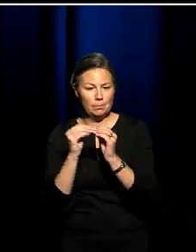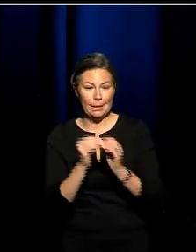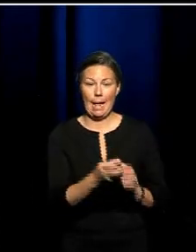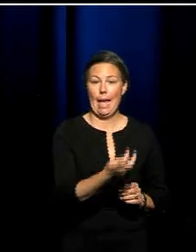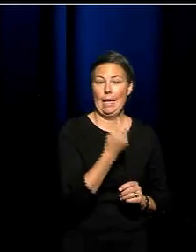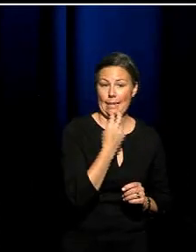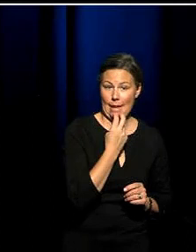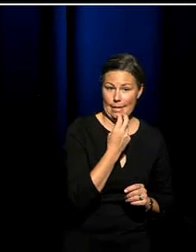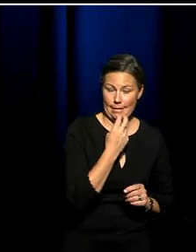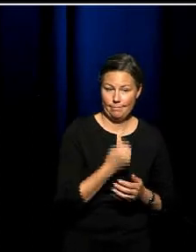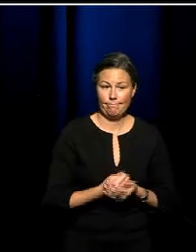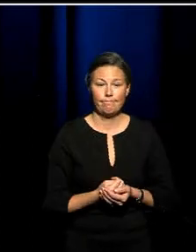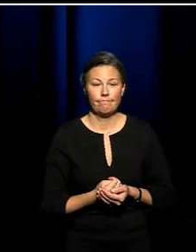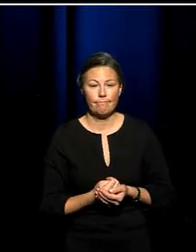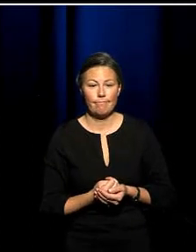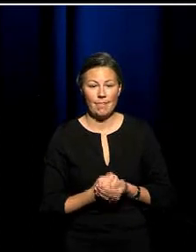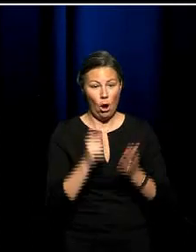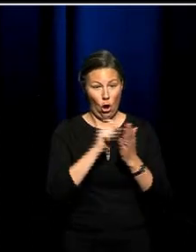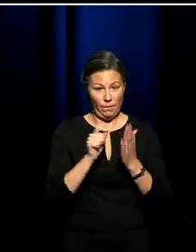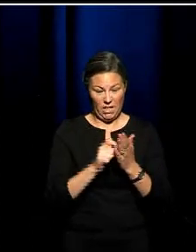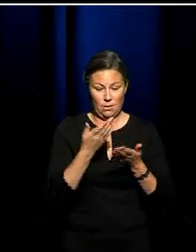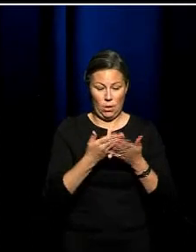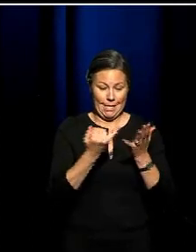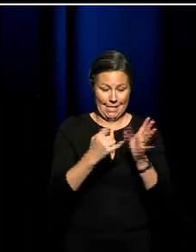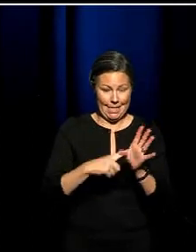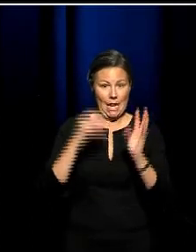Royal Commission's offices in Brisbane, Sydney and Canberra need to meet leading